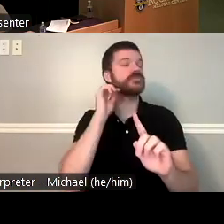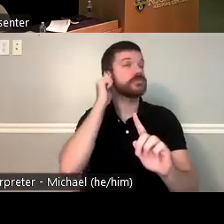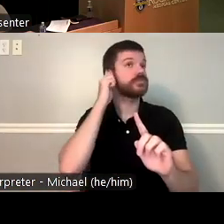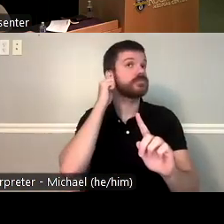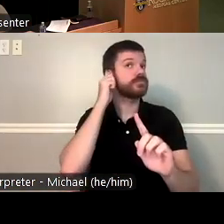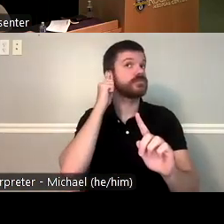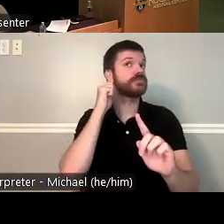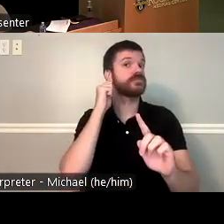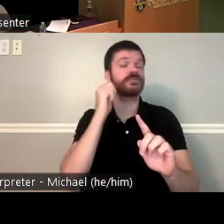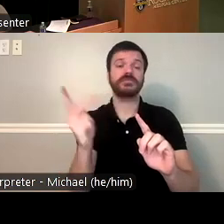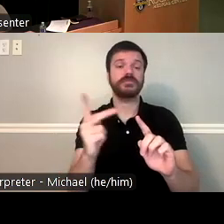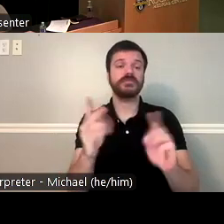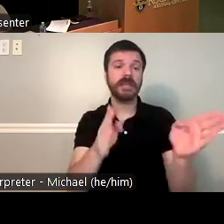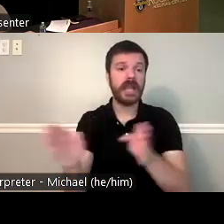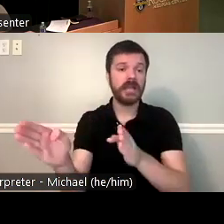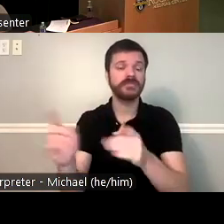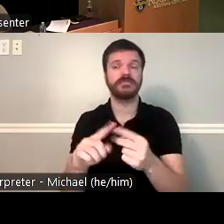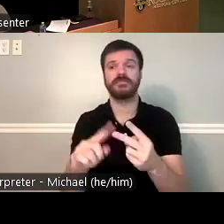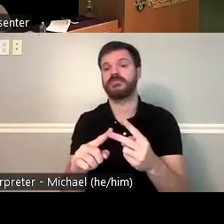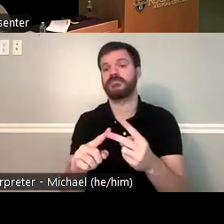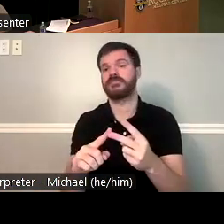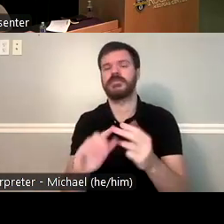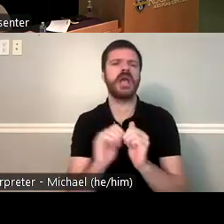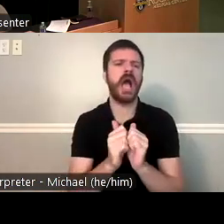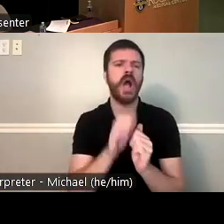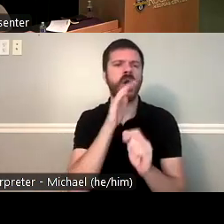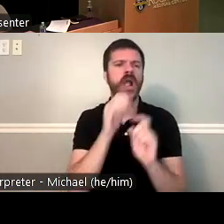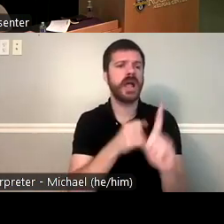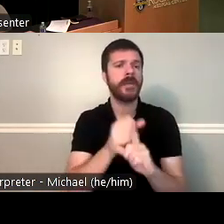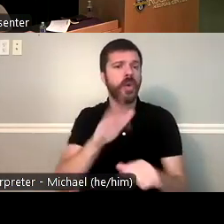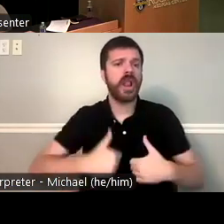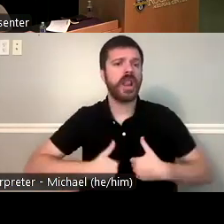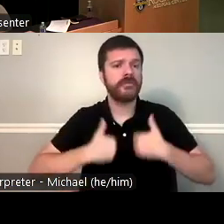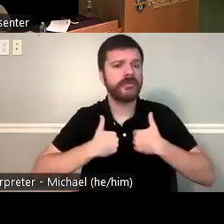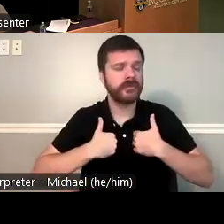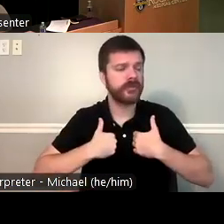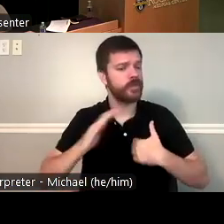plans your your your how is this going to affect your life what are your feelings about this and